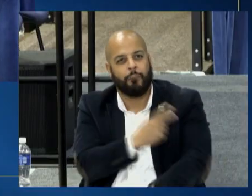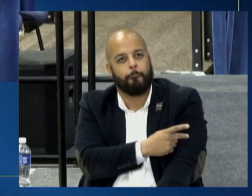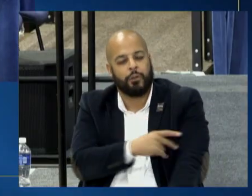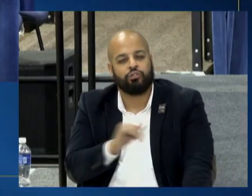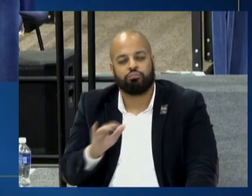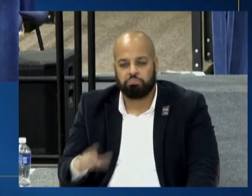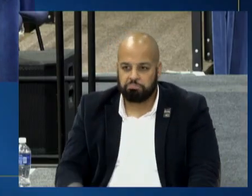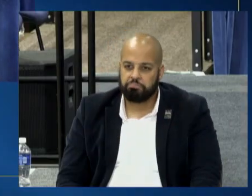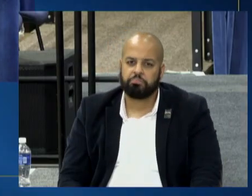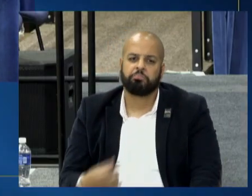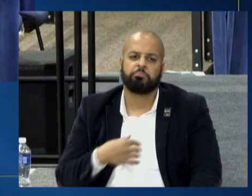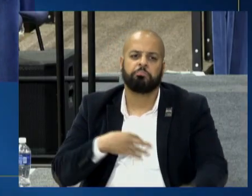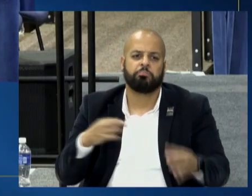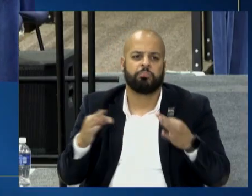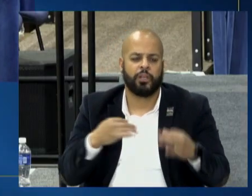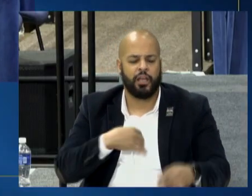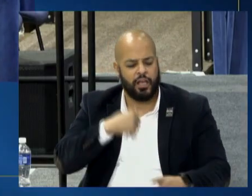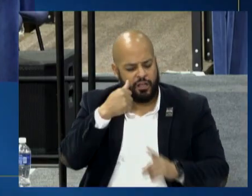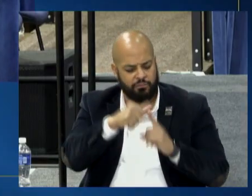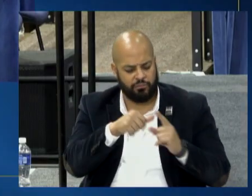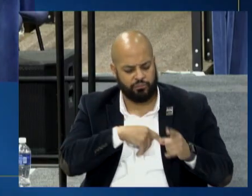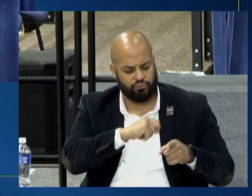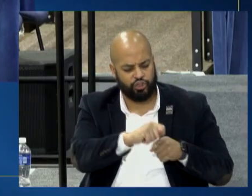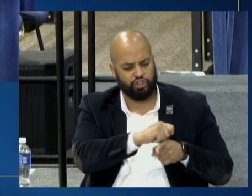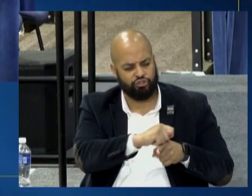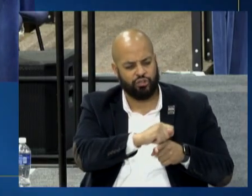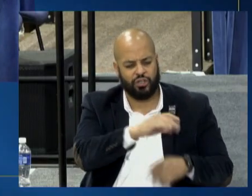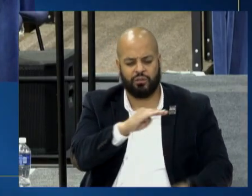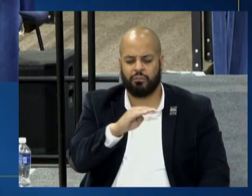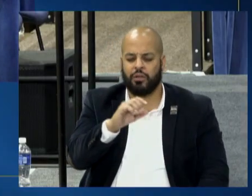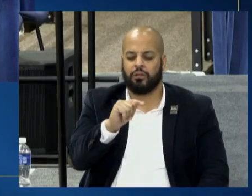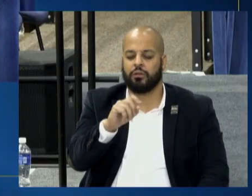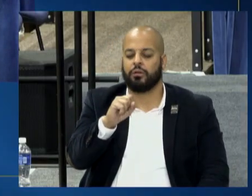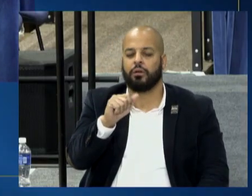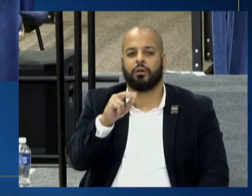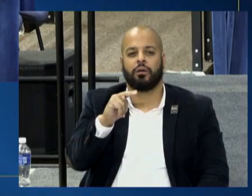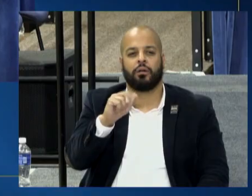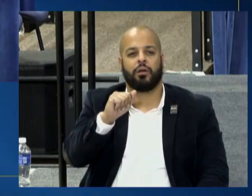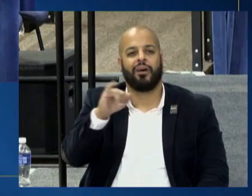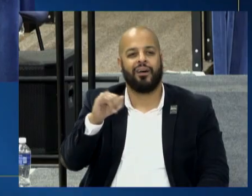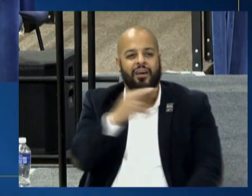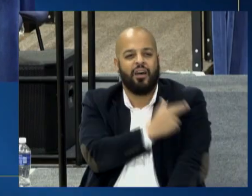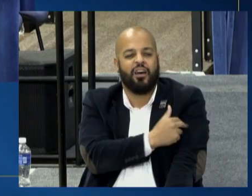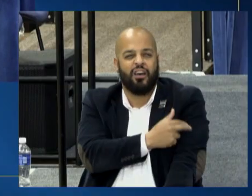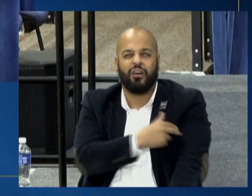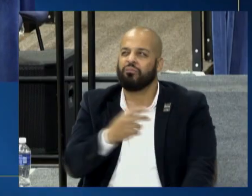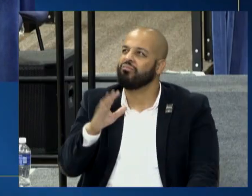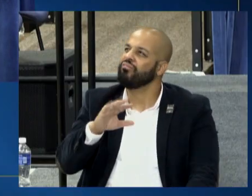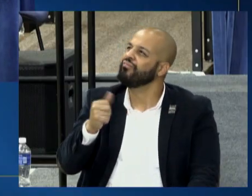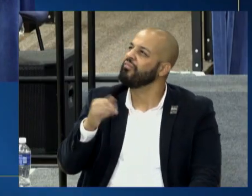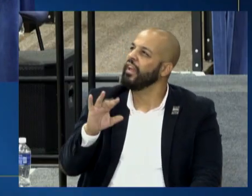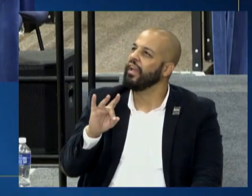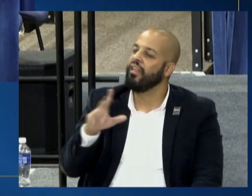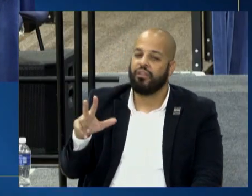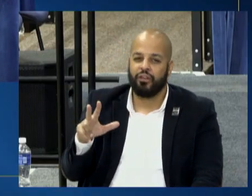I did my training at Mount Sinai Hospital, starting in 1983 and through 1988. And I